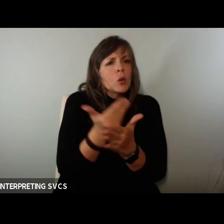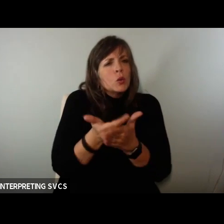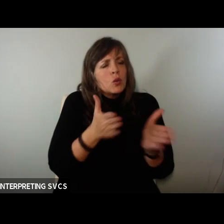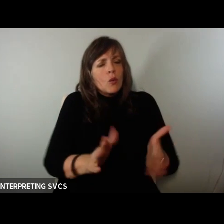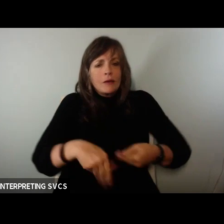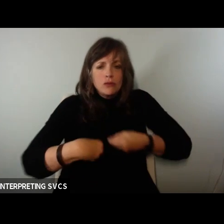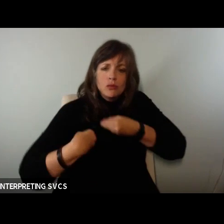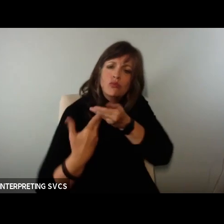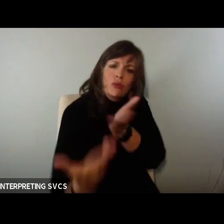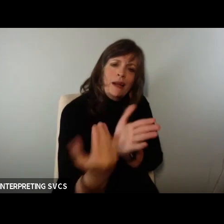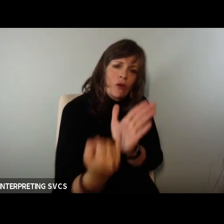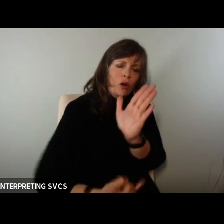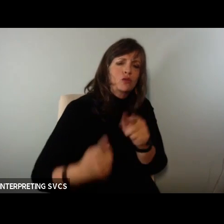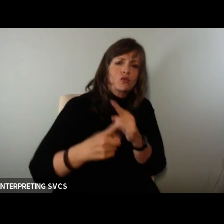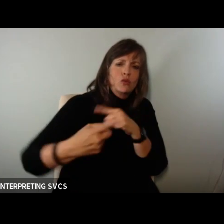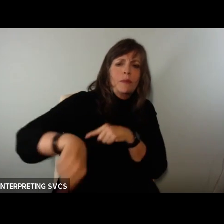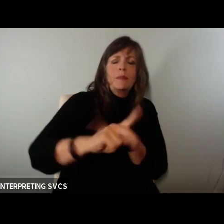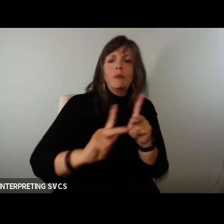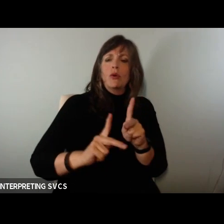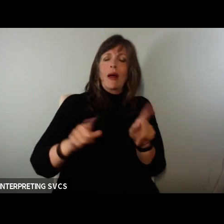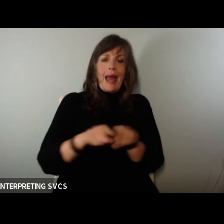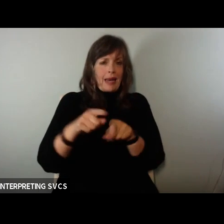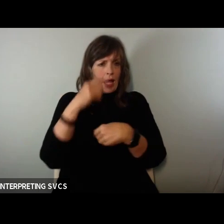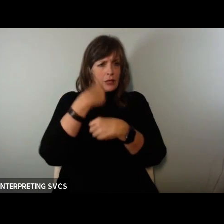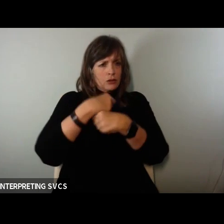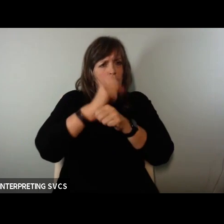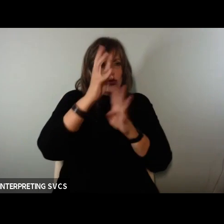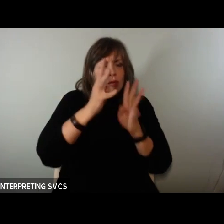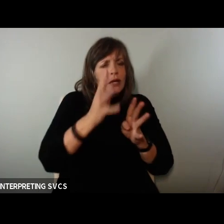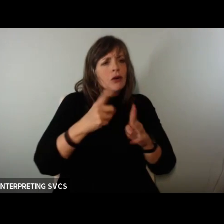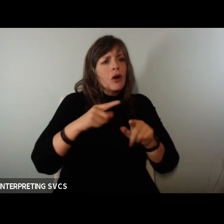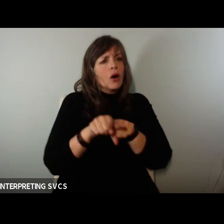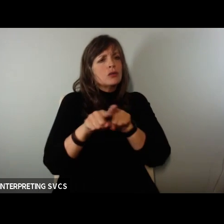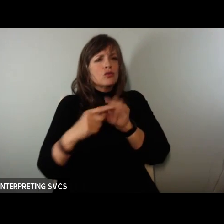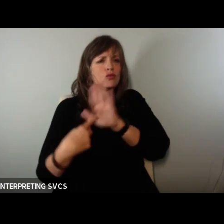to also model arts in a world where we're being responsible